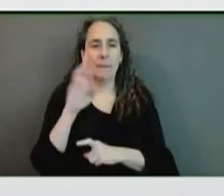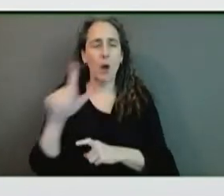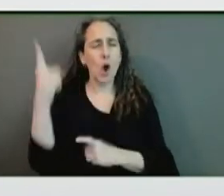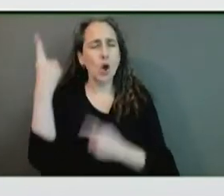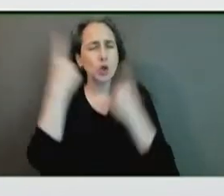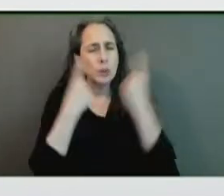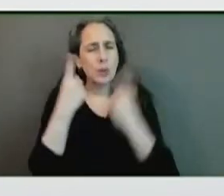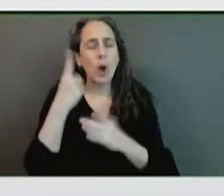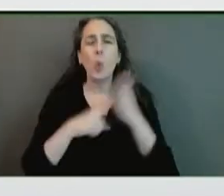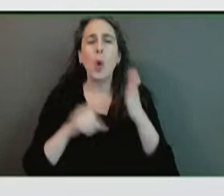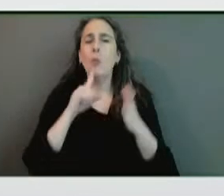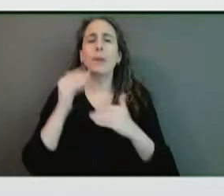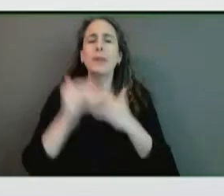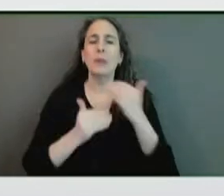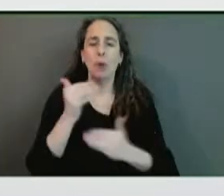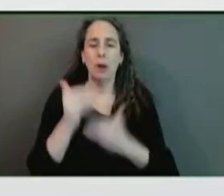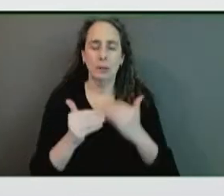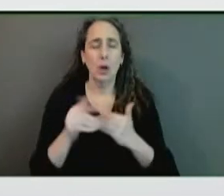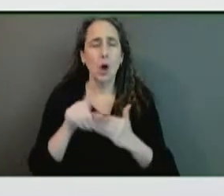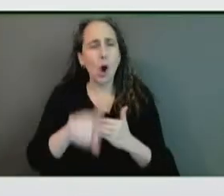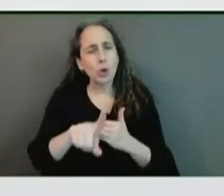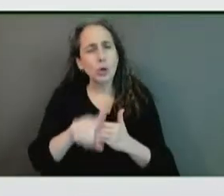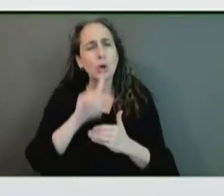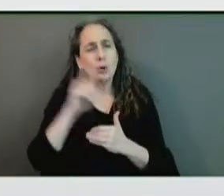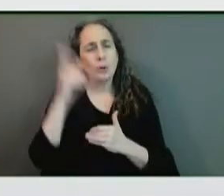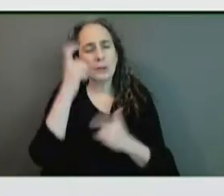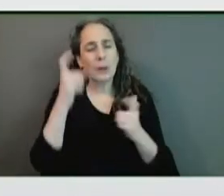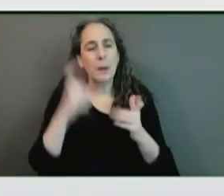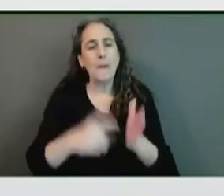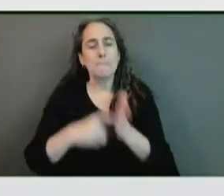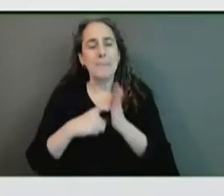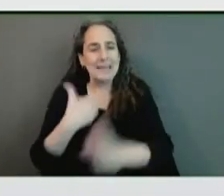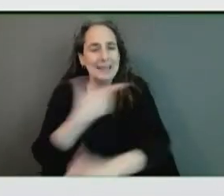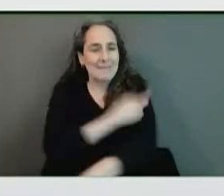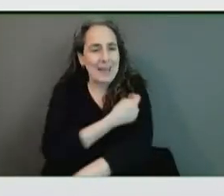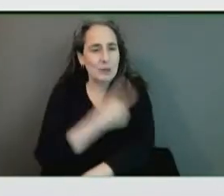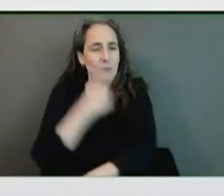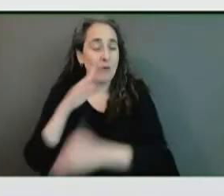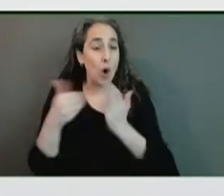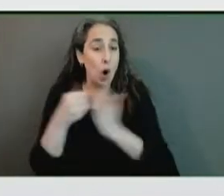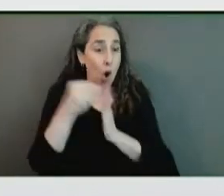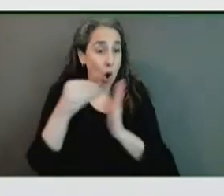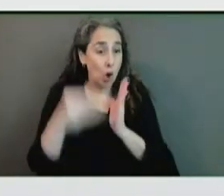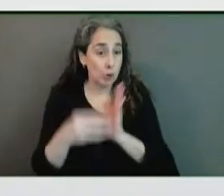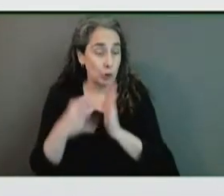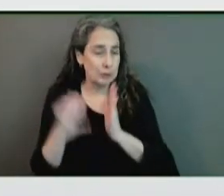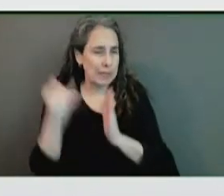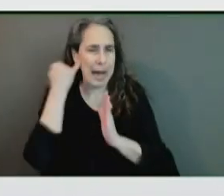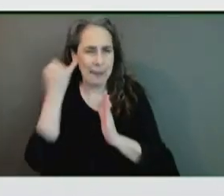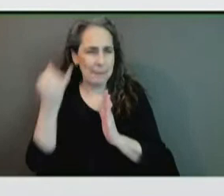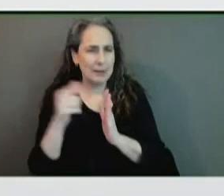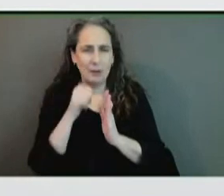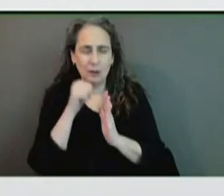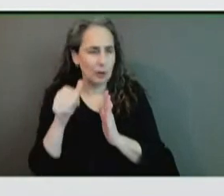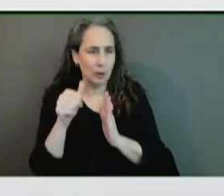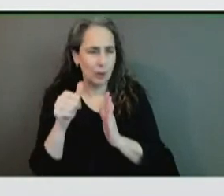this evening to live question from Harral. Are you considering or what would be the process, he writes. Are you considering